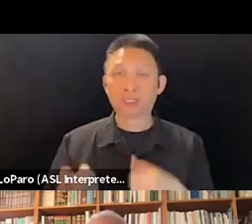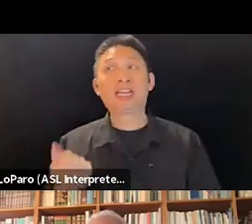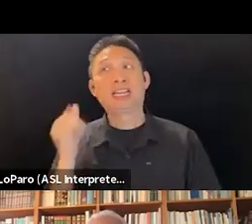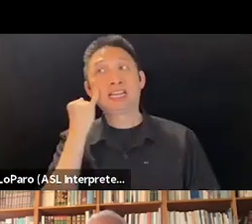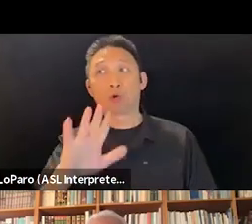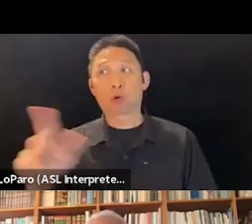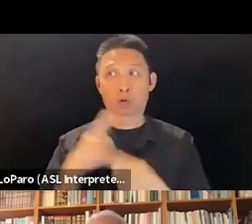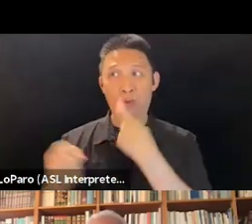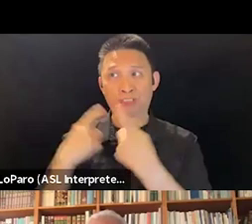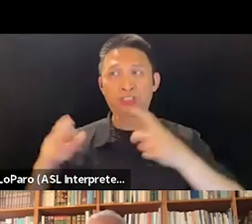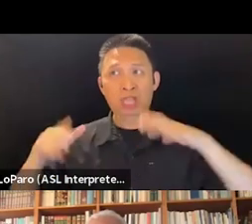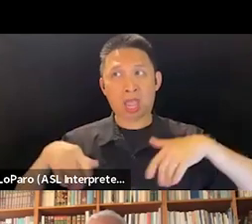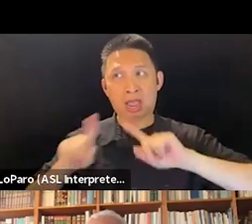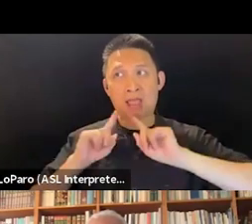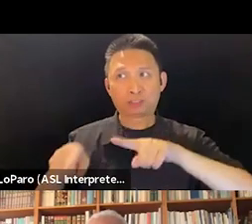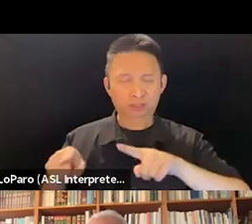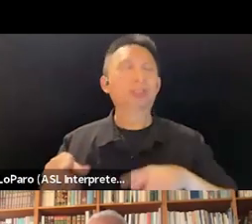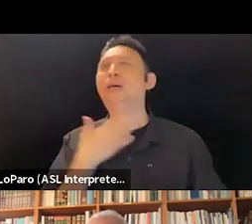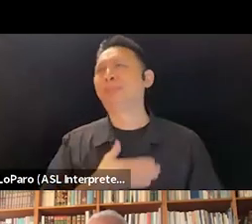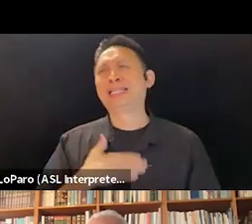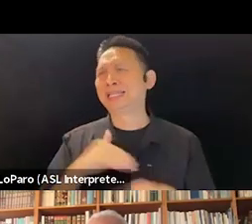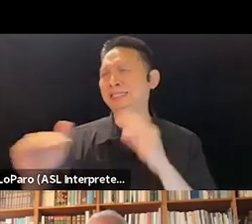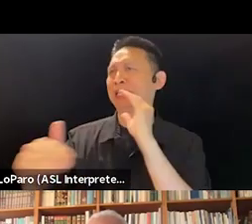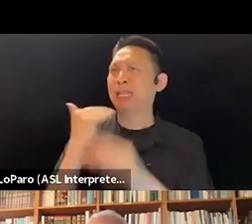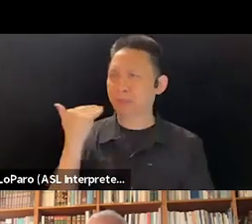we're very open to following up with you all.